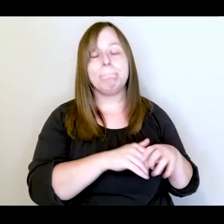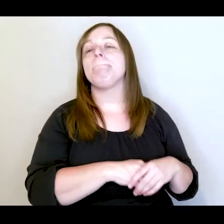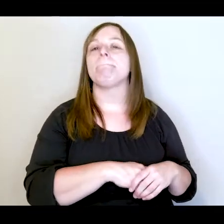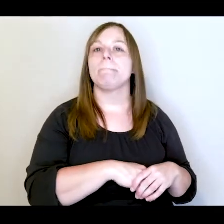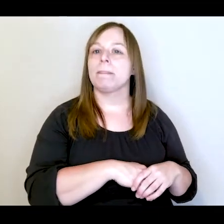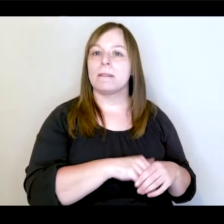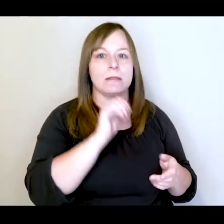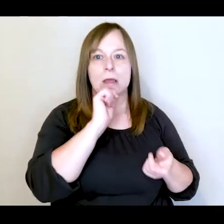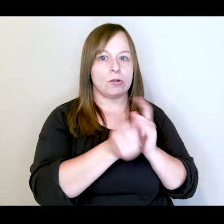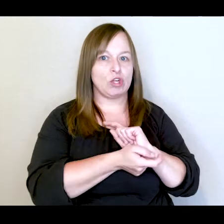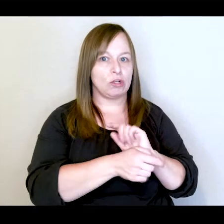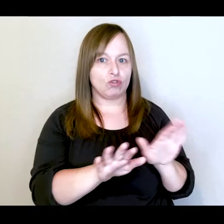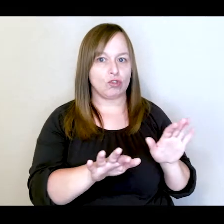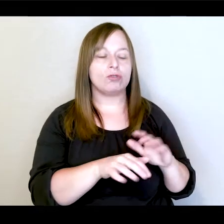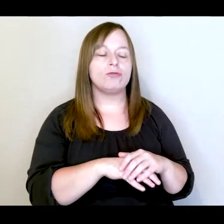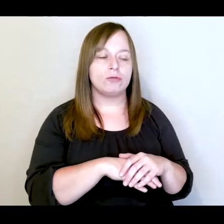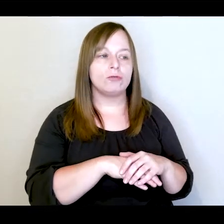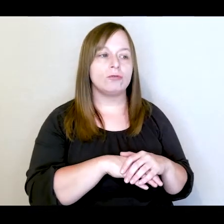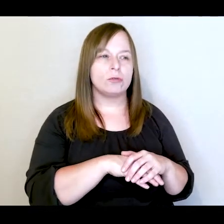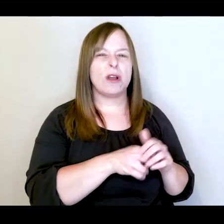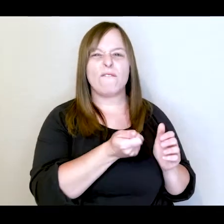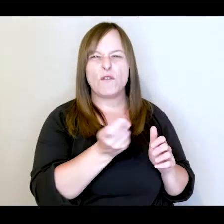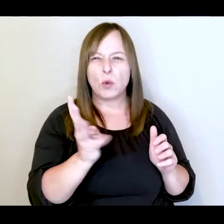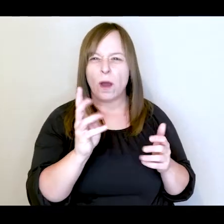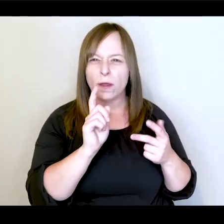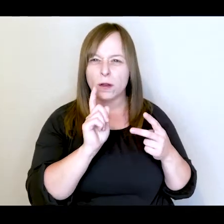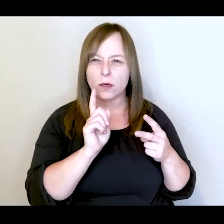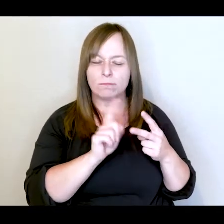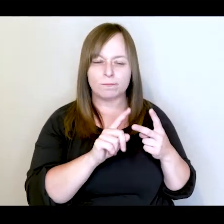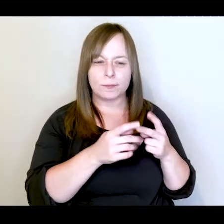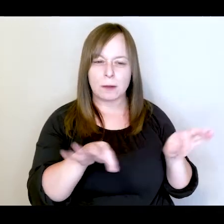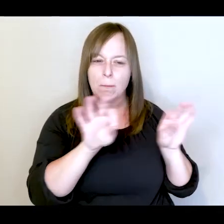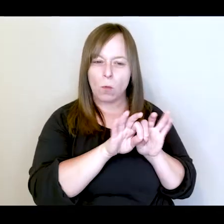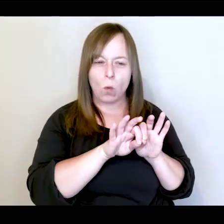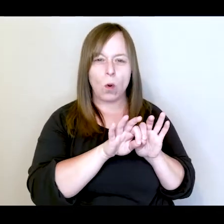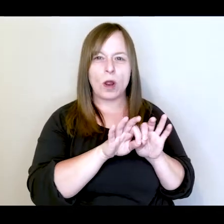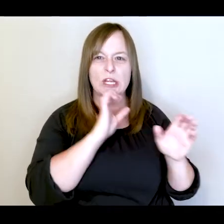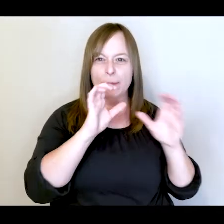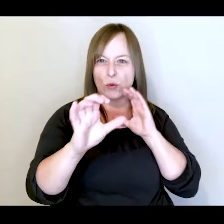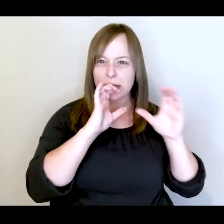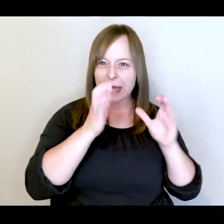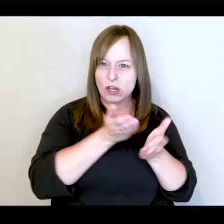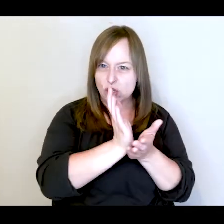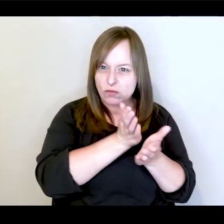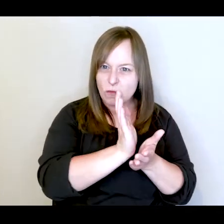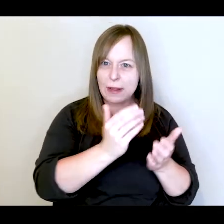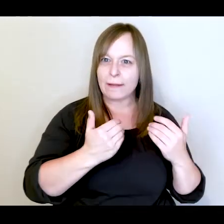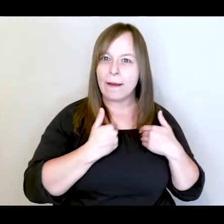That that doesn't change. So a couple other things, communication rights.